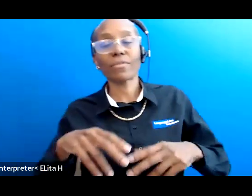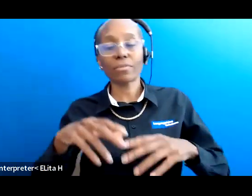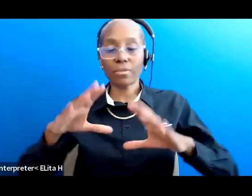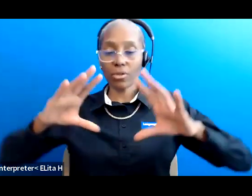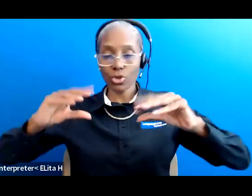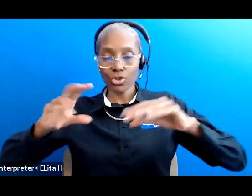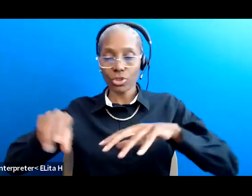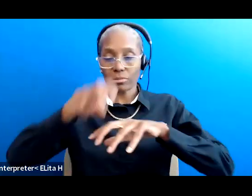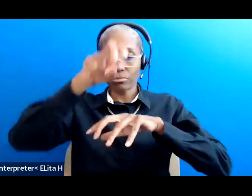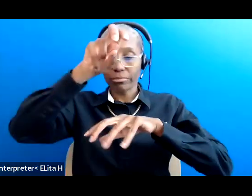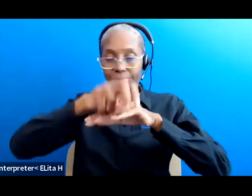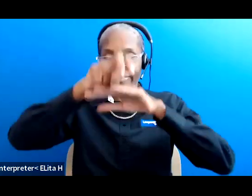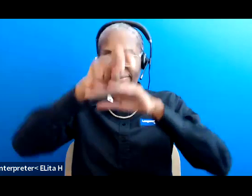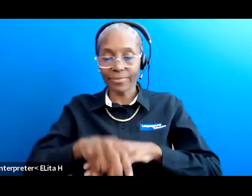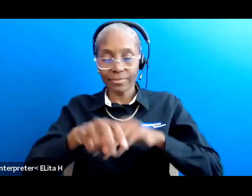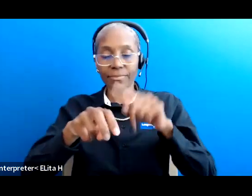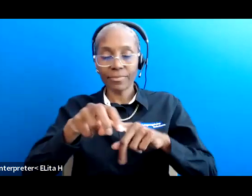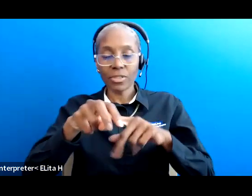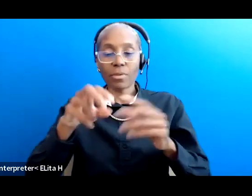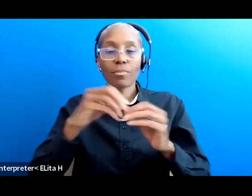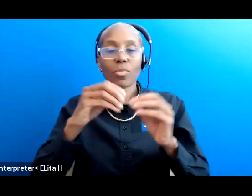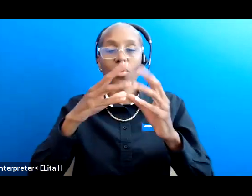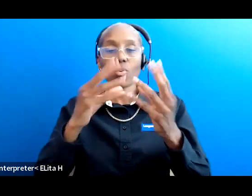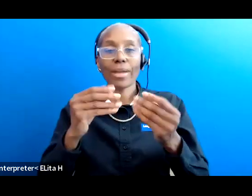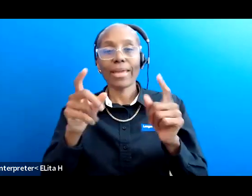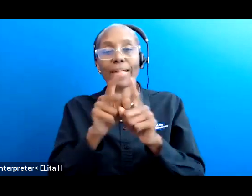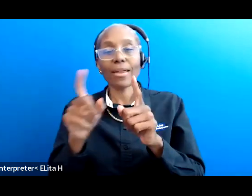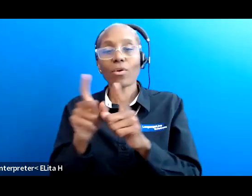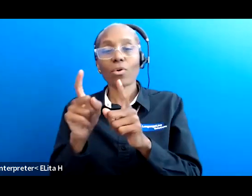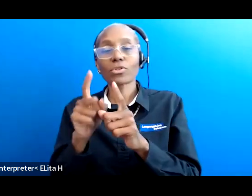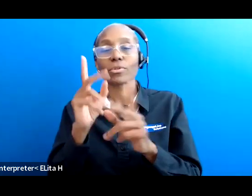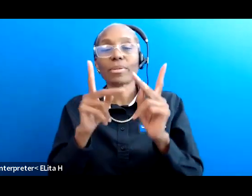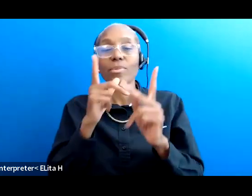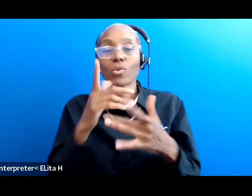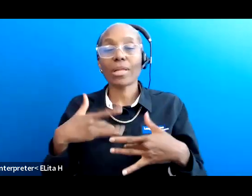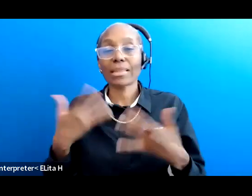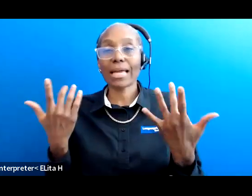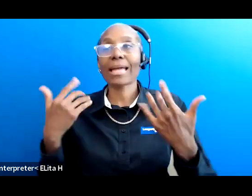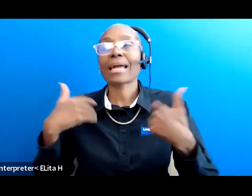that skin, but people who are also lighter have more difficulty with